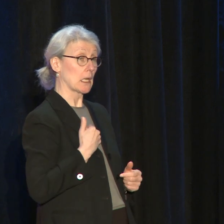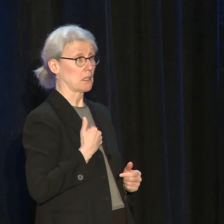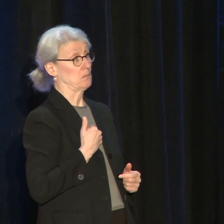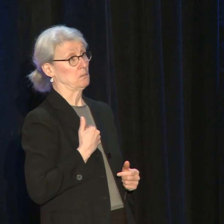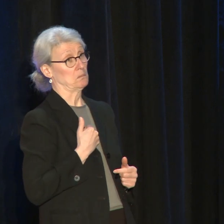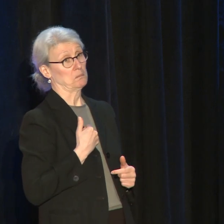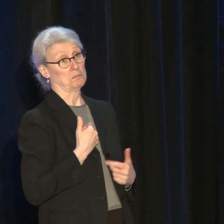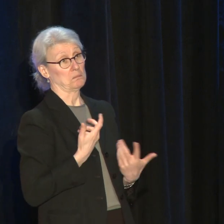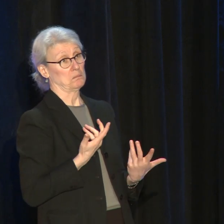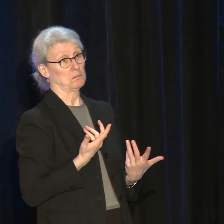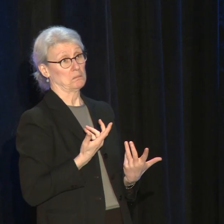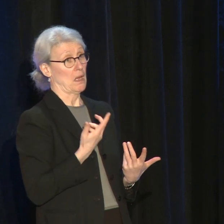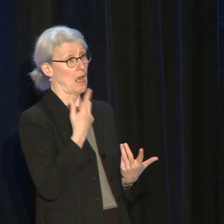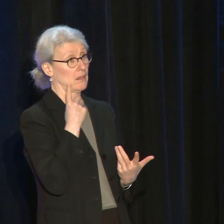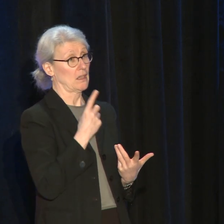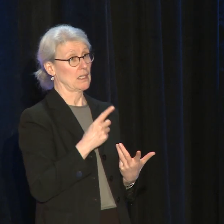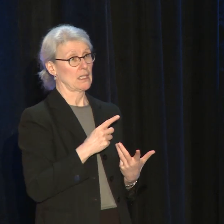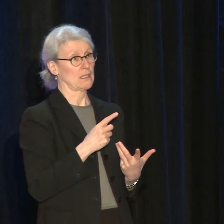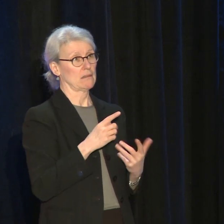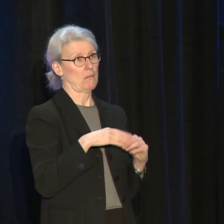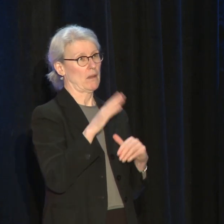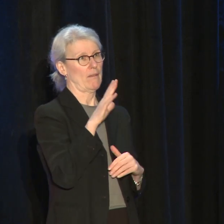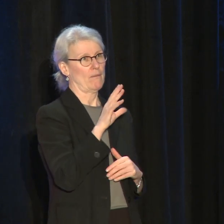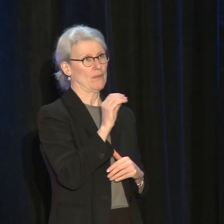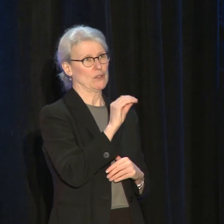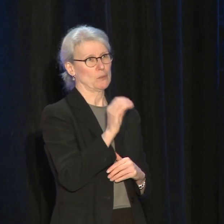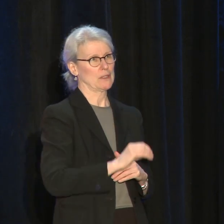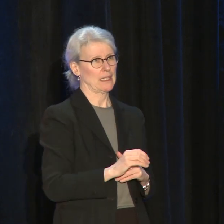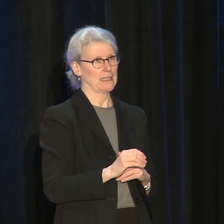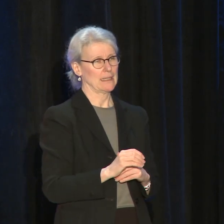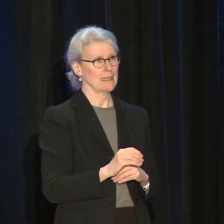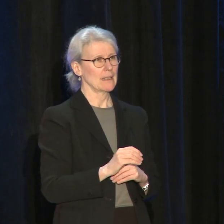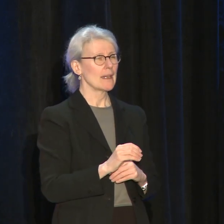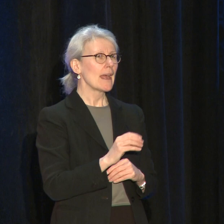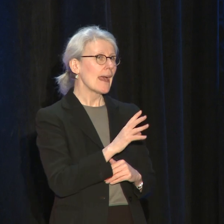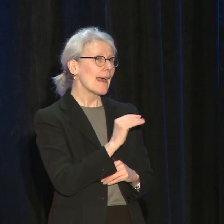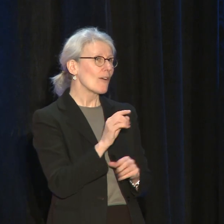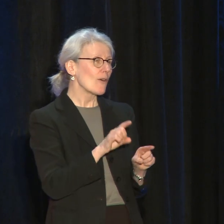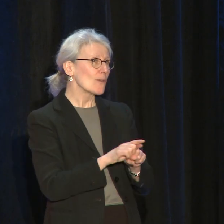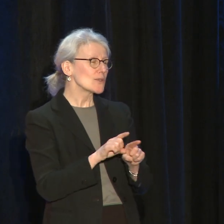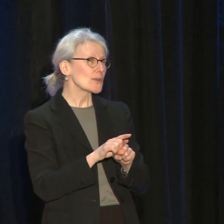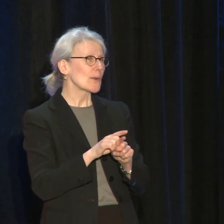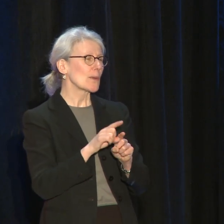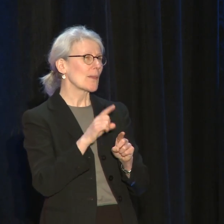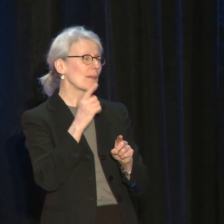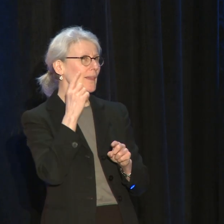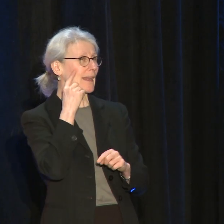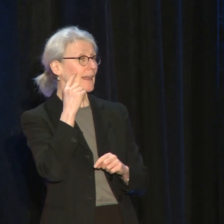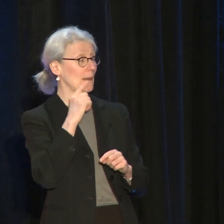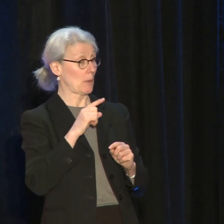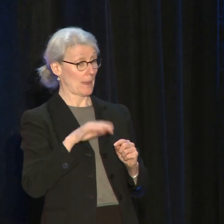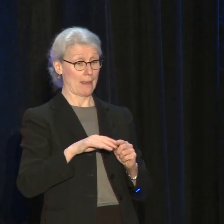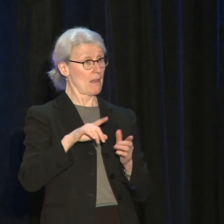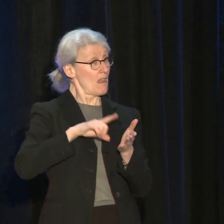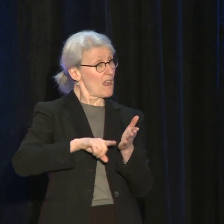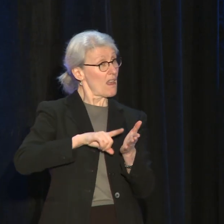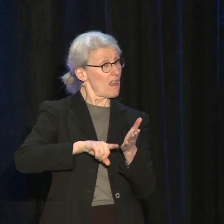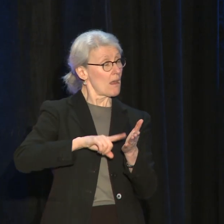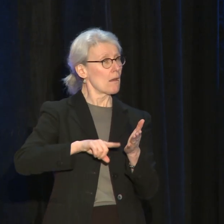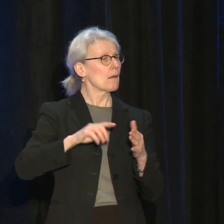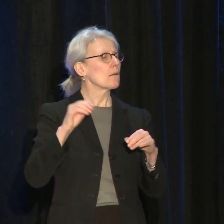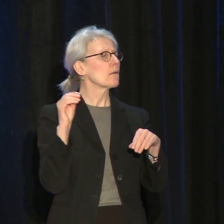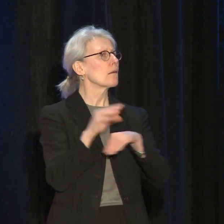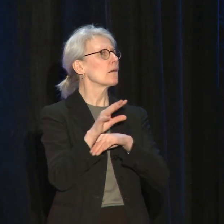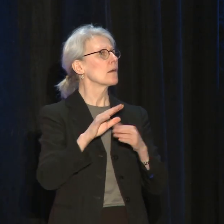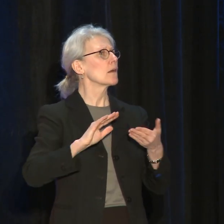be far more than half, and also think about the impact in communities where most of the children